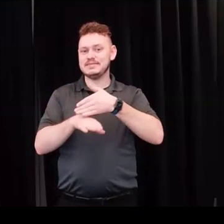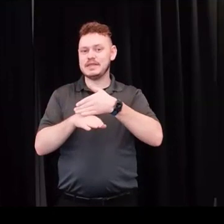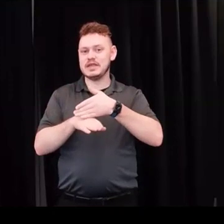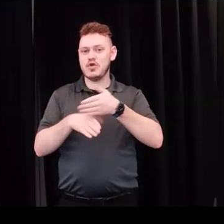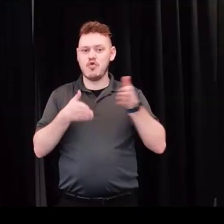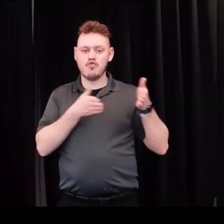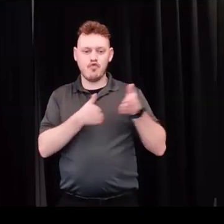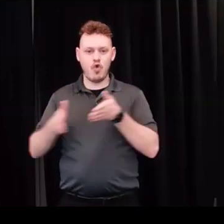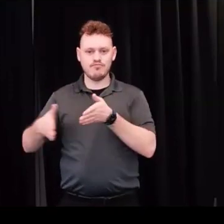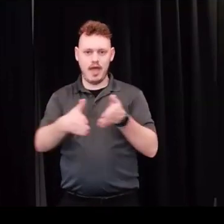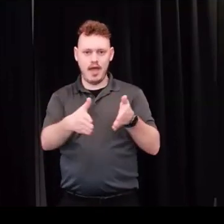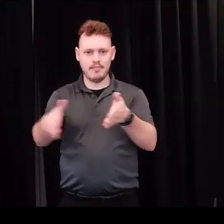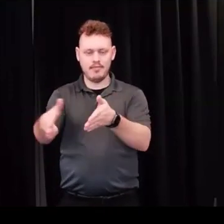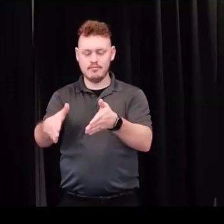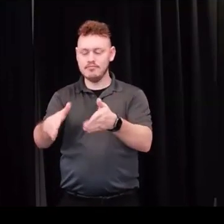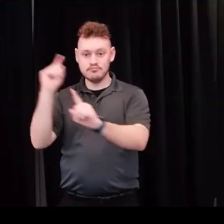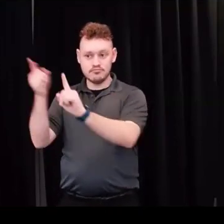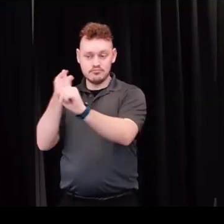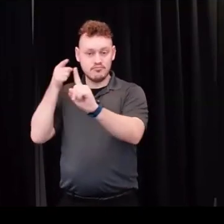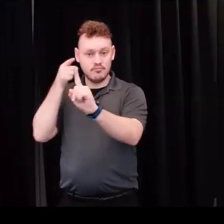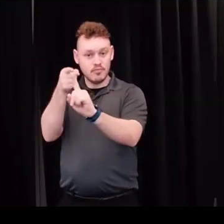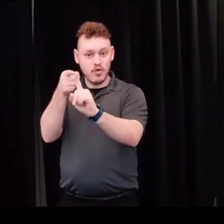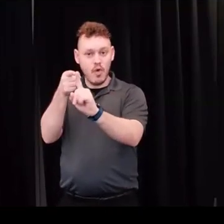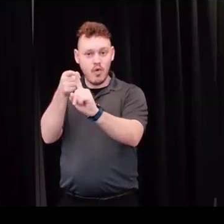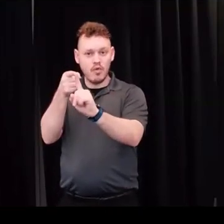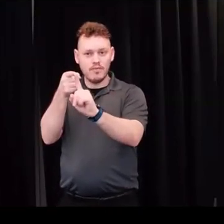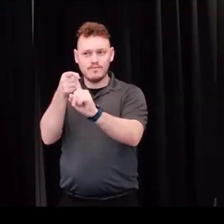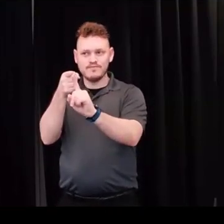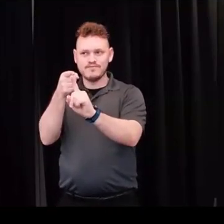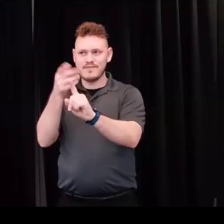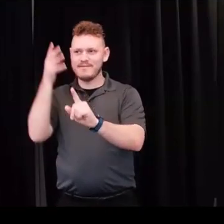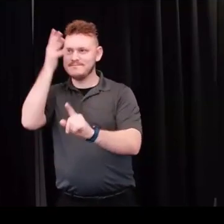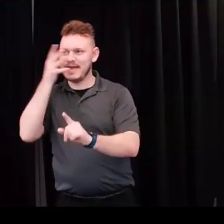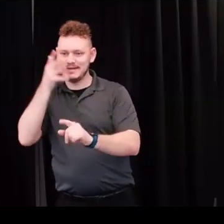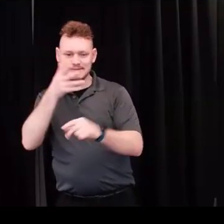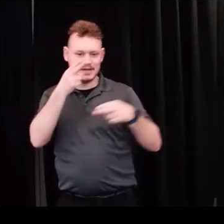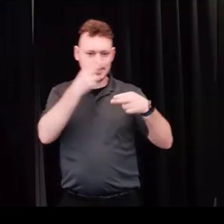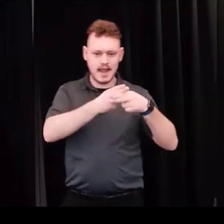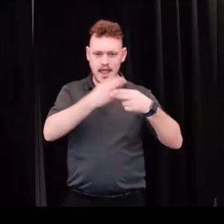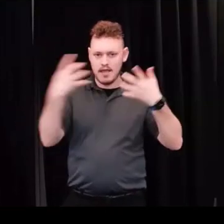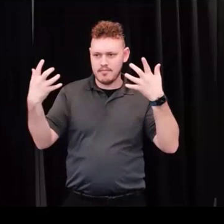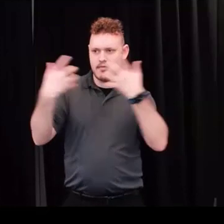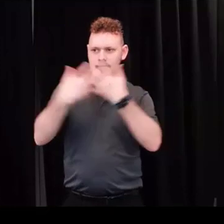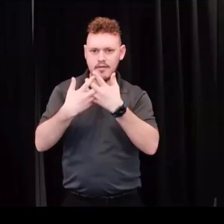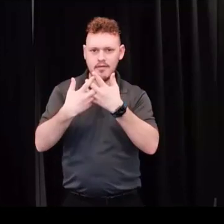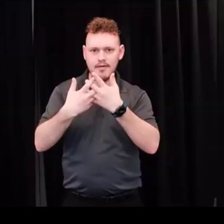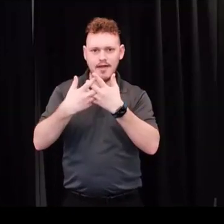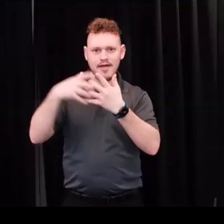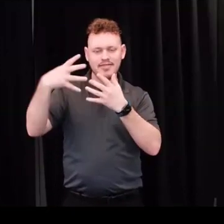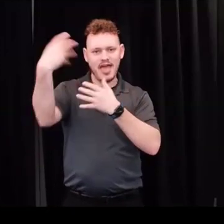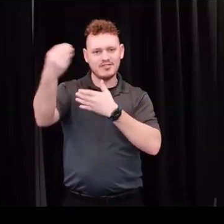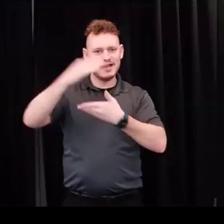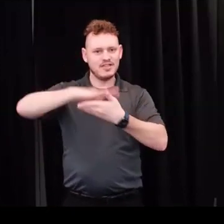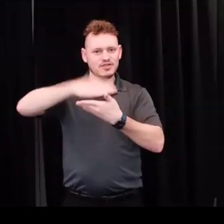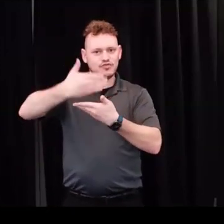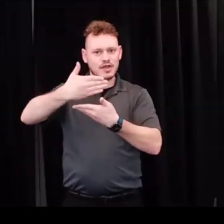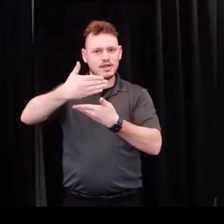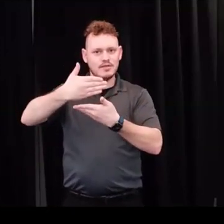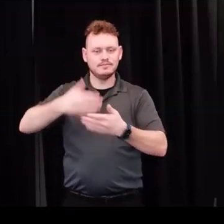And that was truly the goal, is putting a face to that name on the other side of the screen. So why